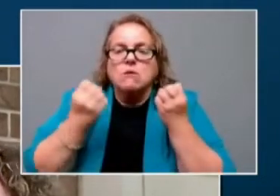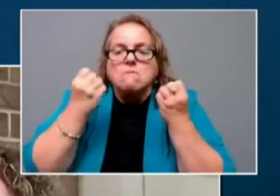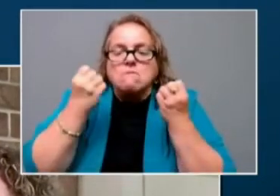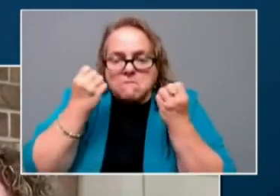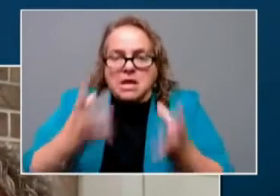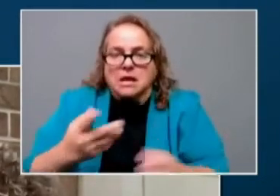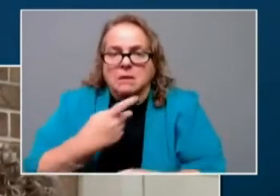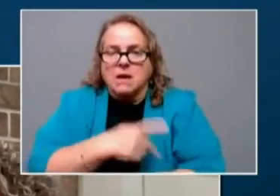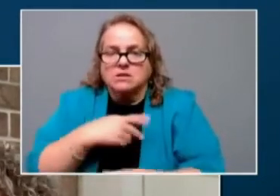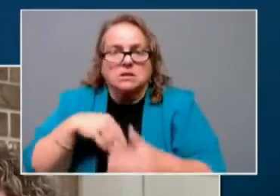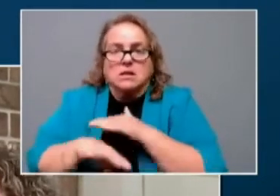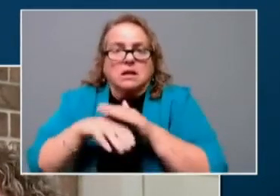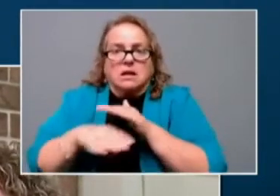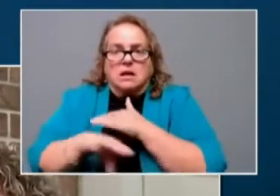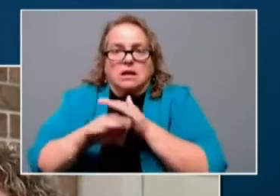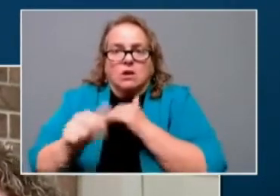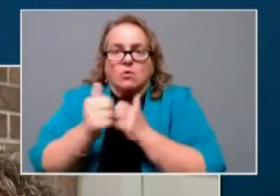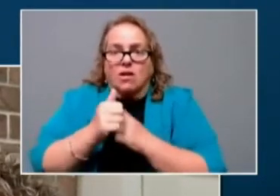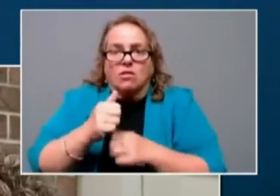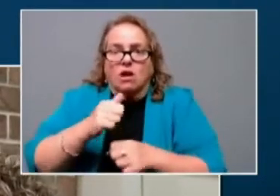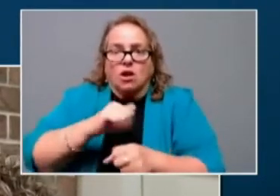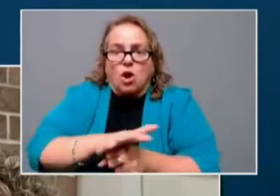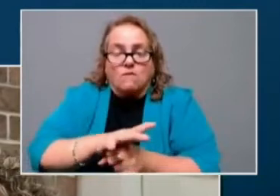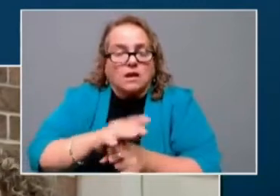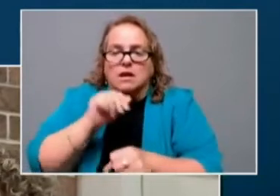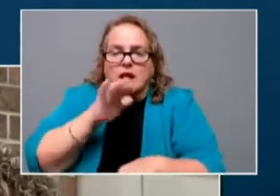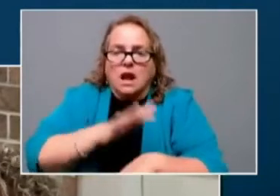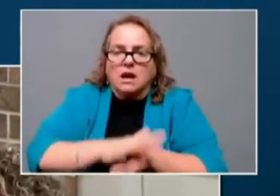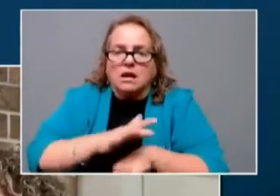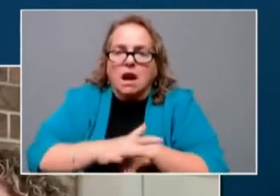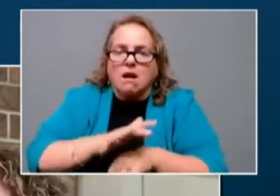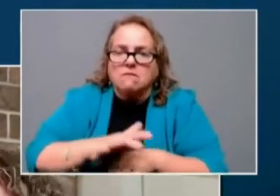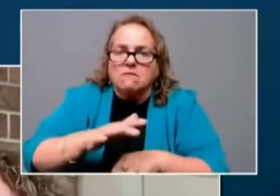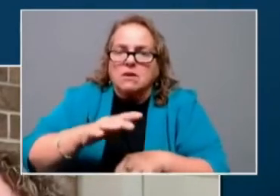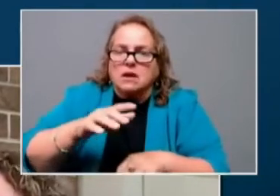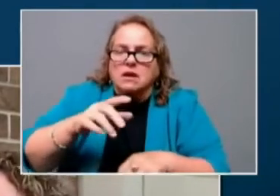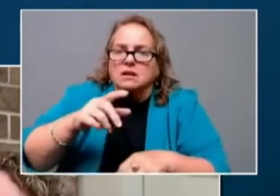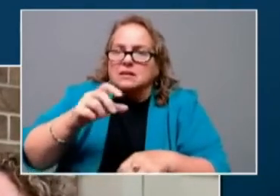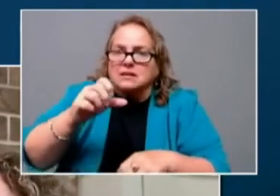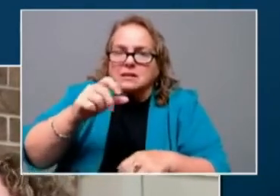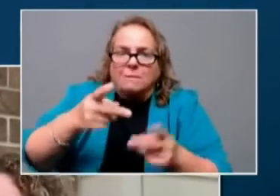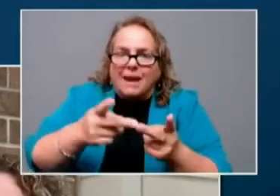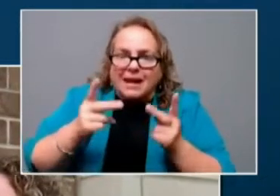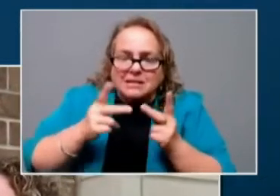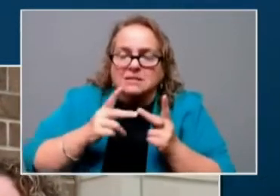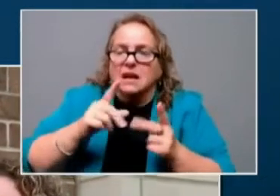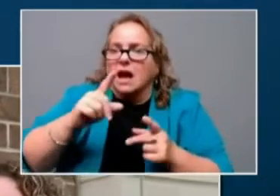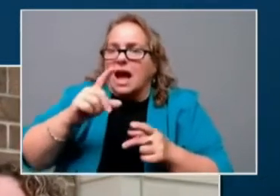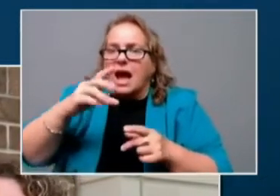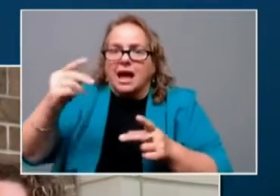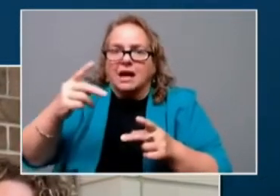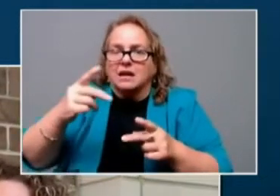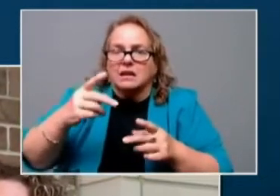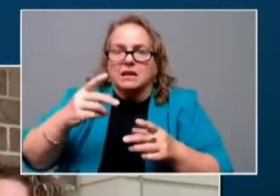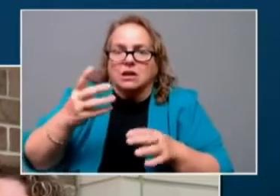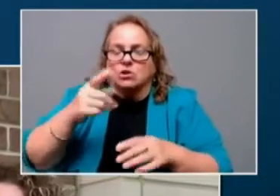enough space to get everybody this treatment that could be helpful to them. The best thing that we could do is to prevent ever needing it. And the best